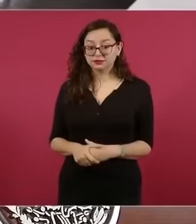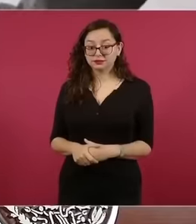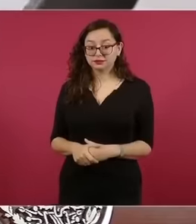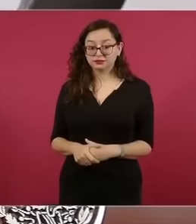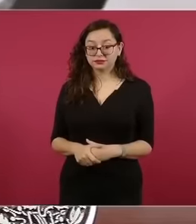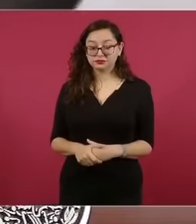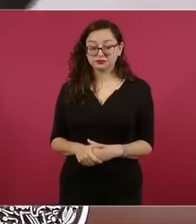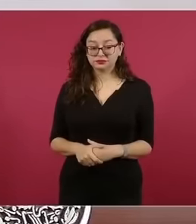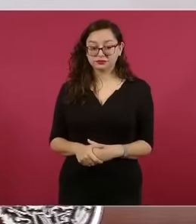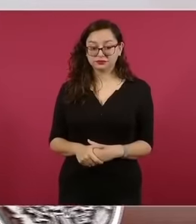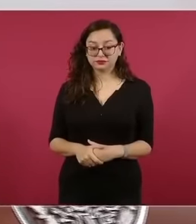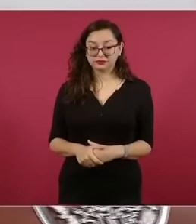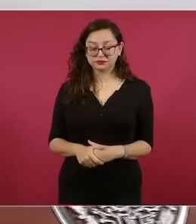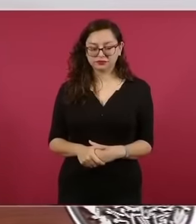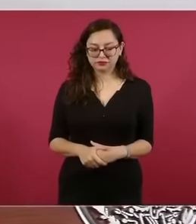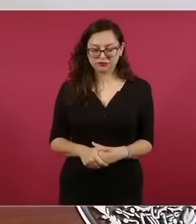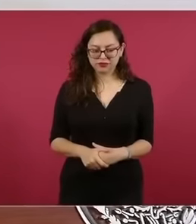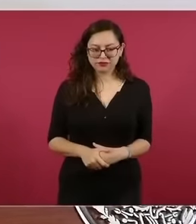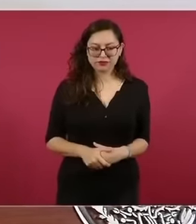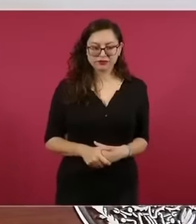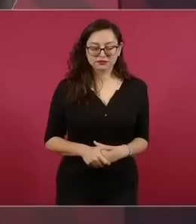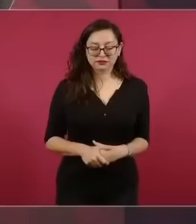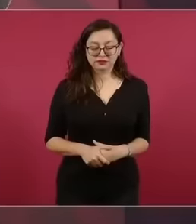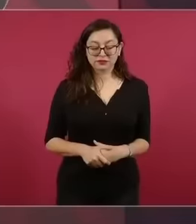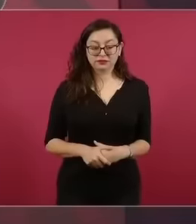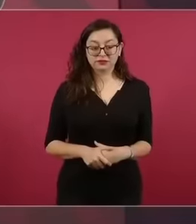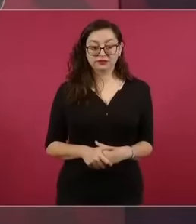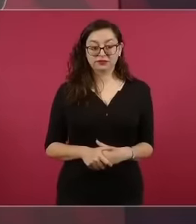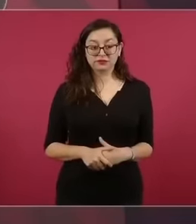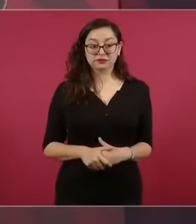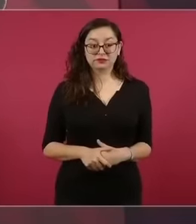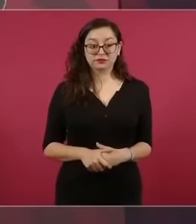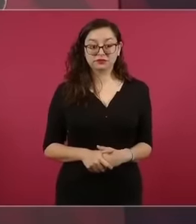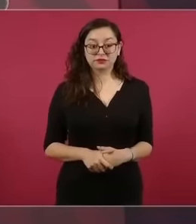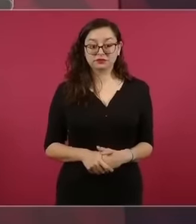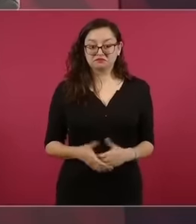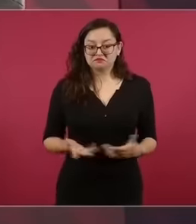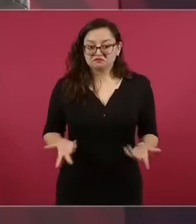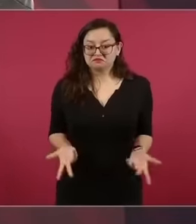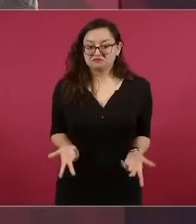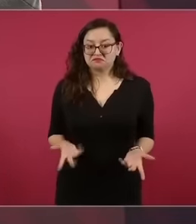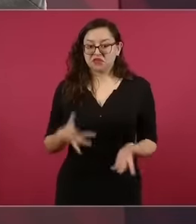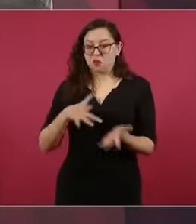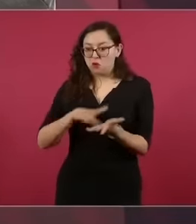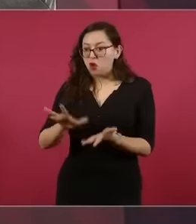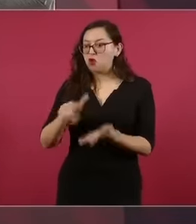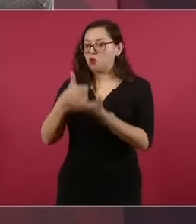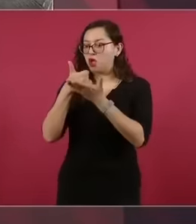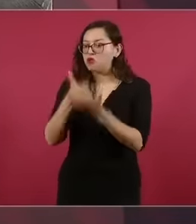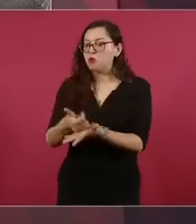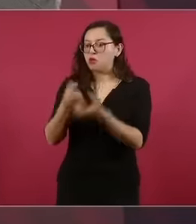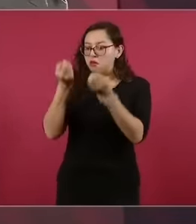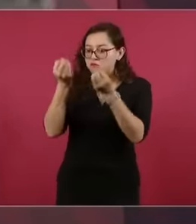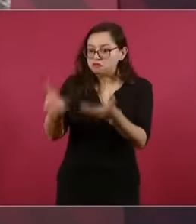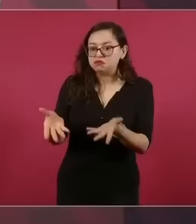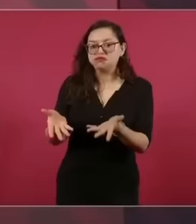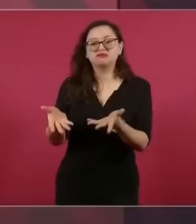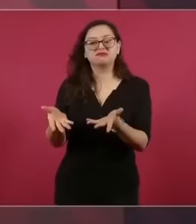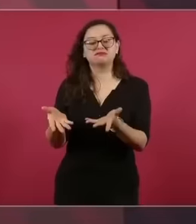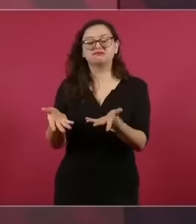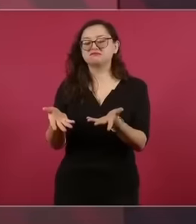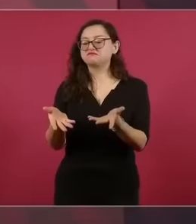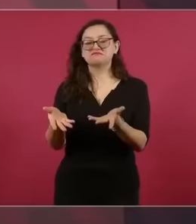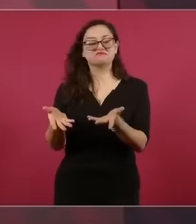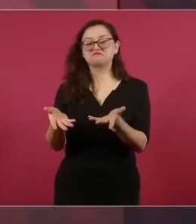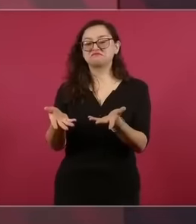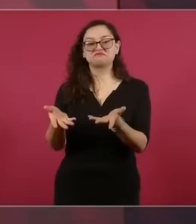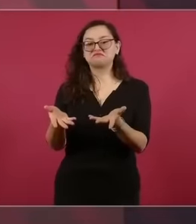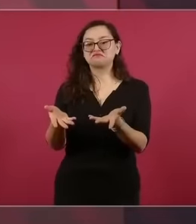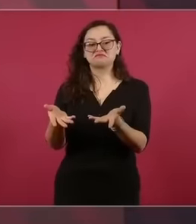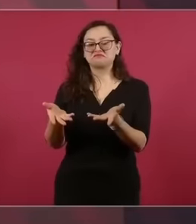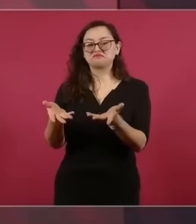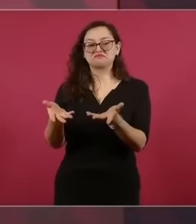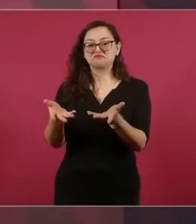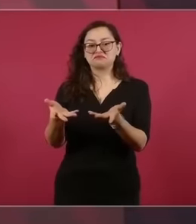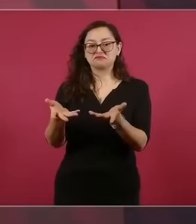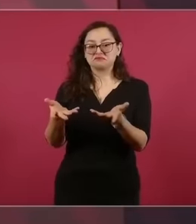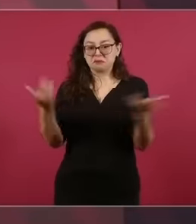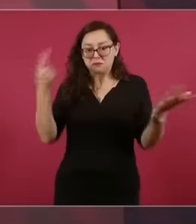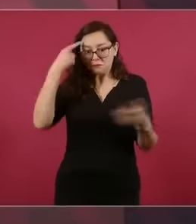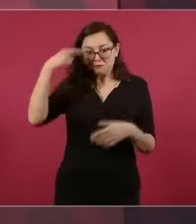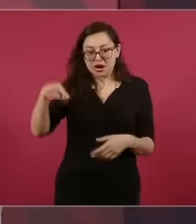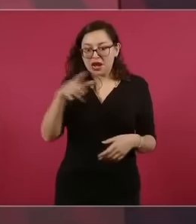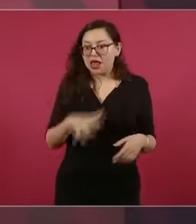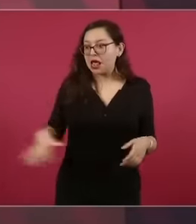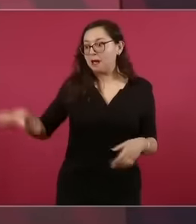contribute to the majority of Mexicans